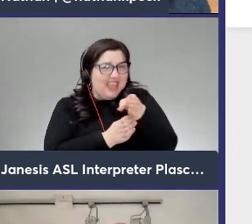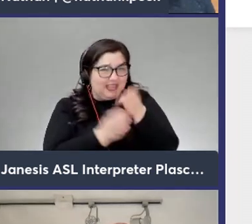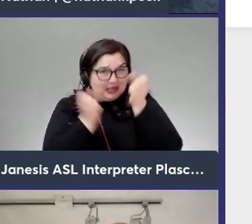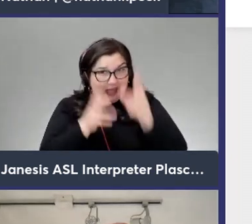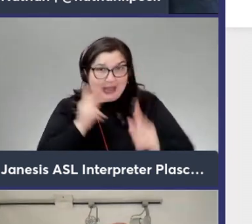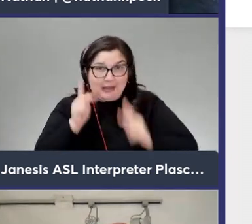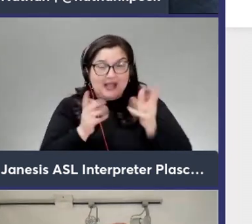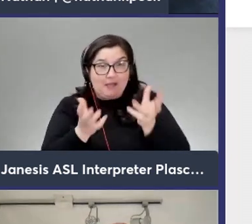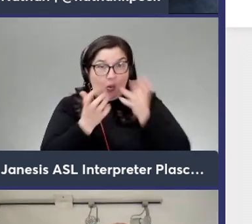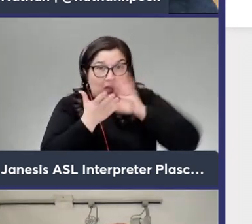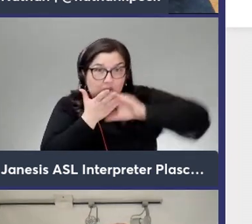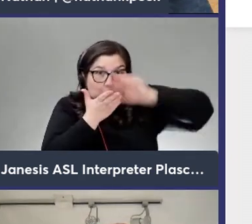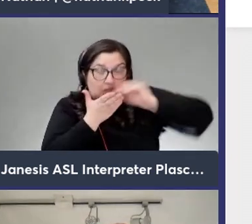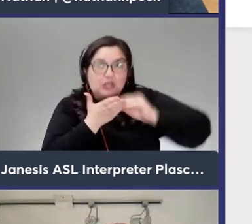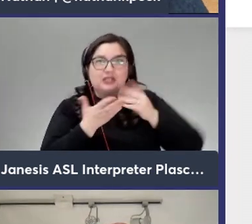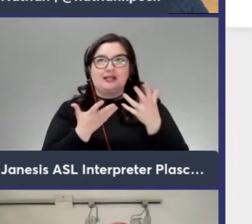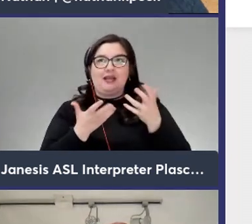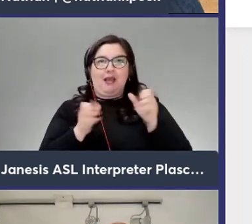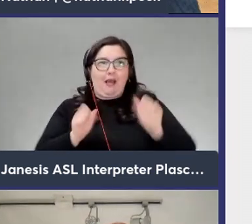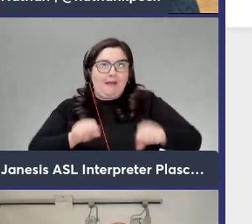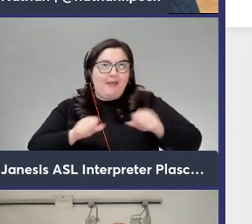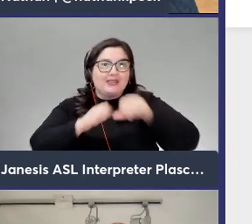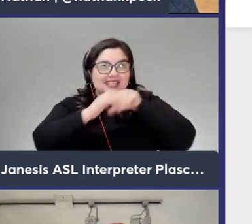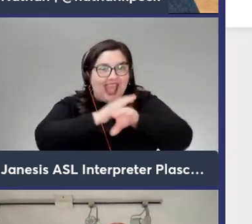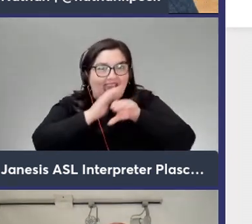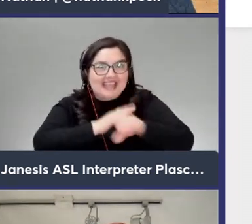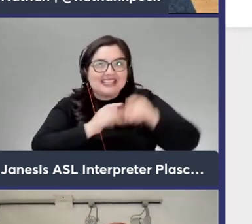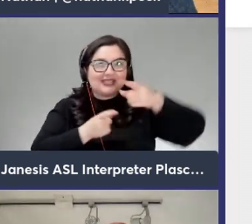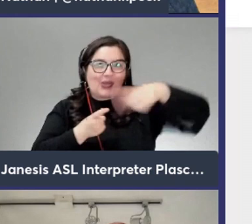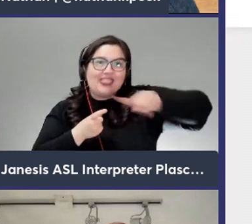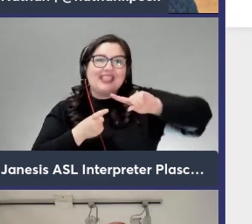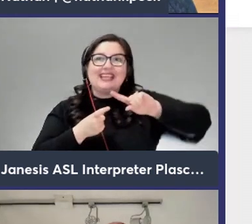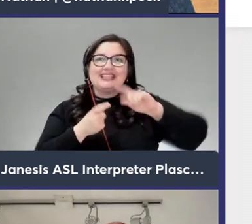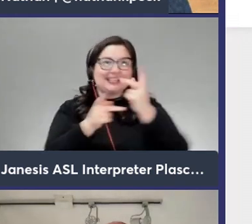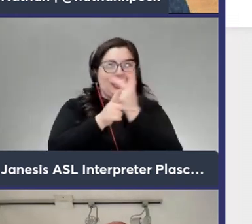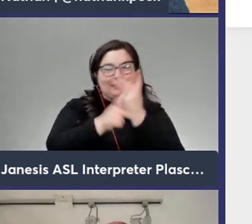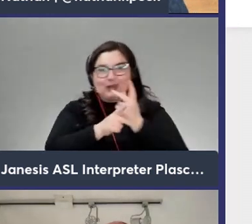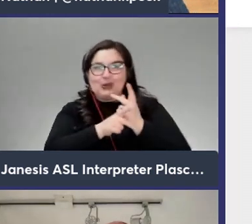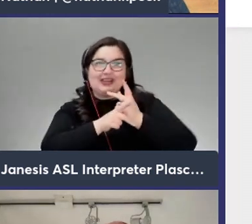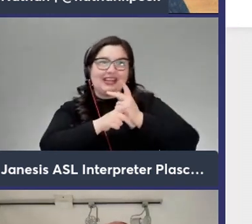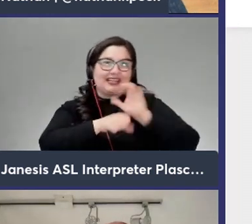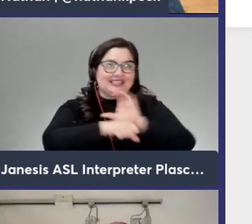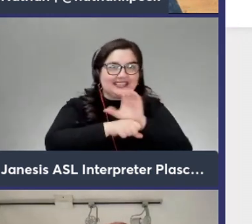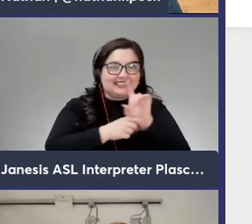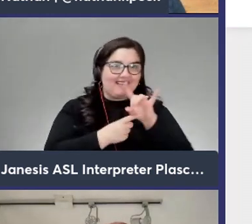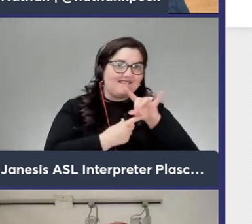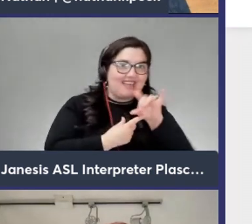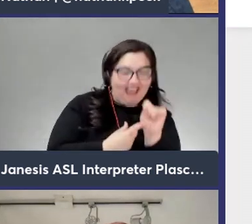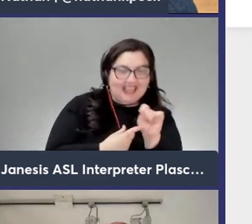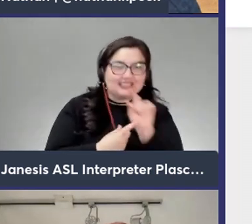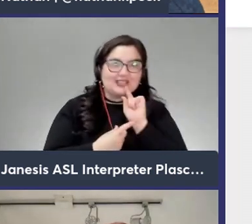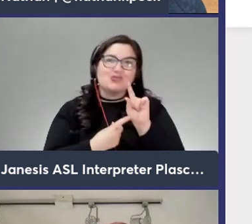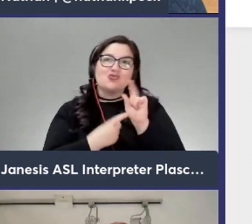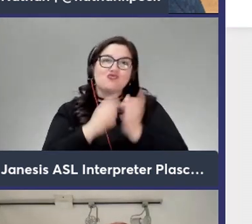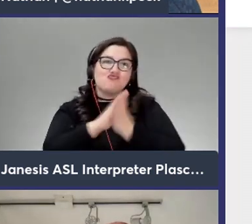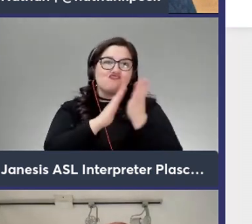getting access to these computing devices, in order to run these workloads, could be traditionally quite challenging.